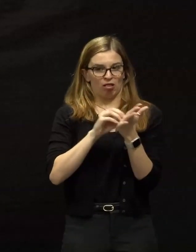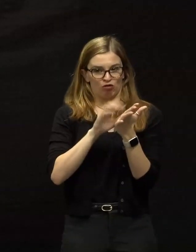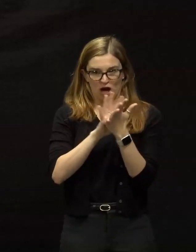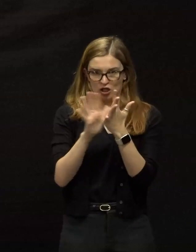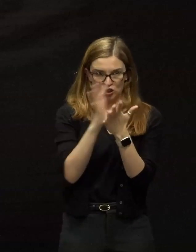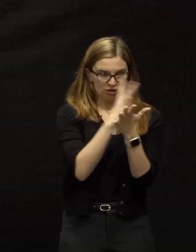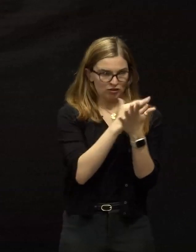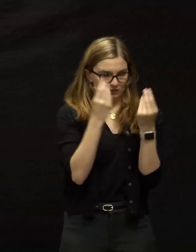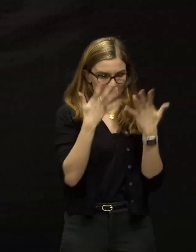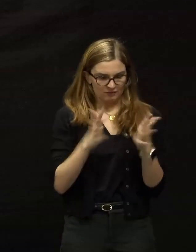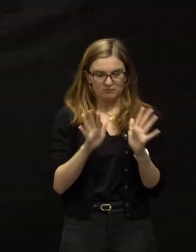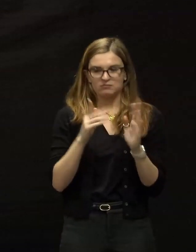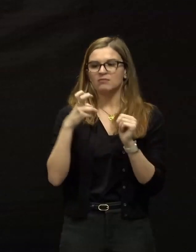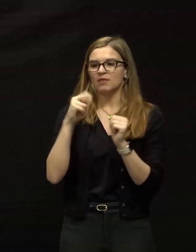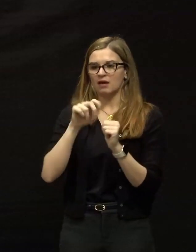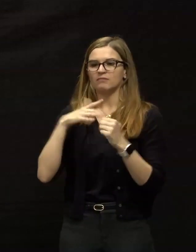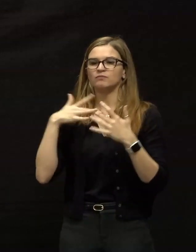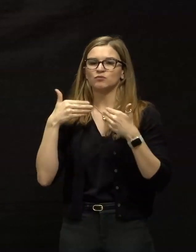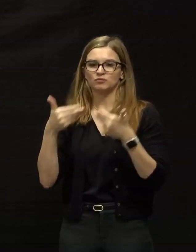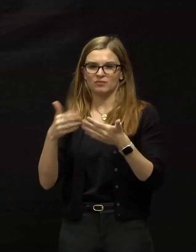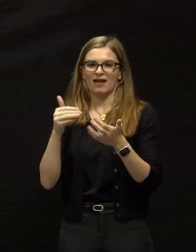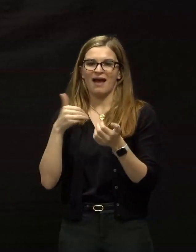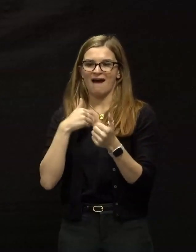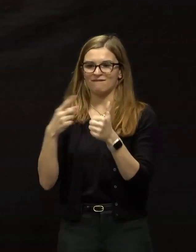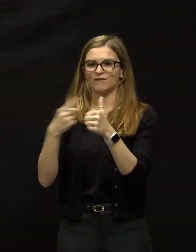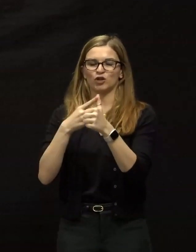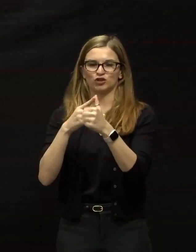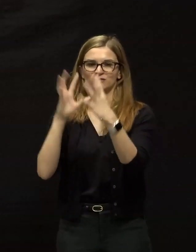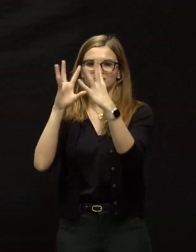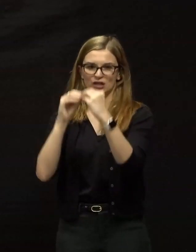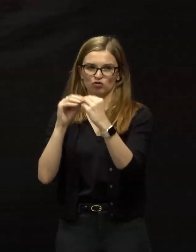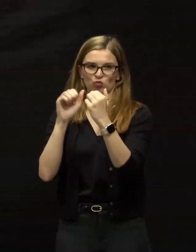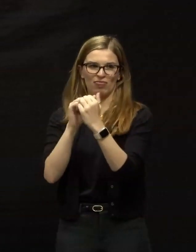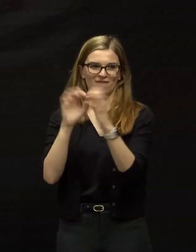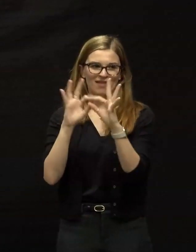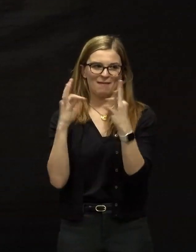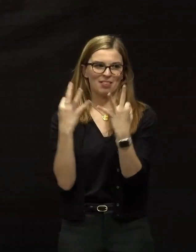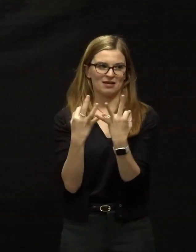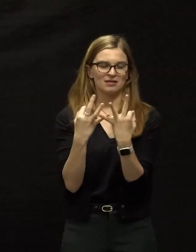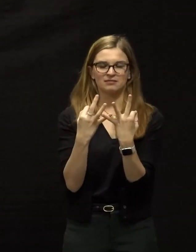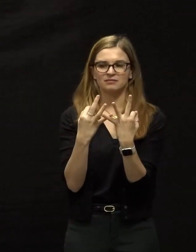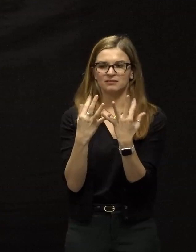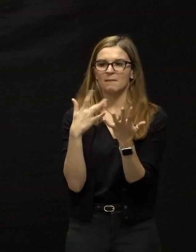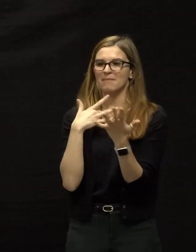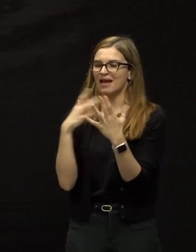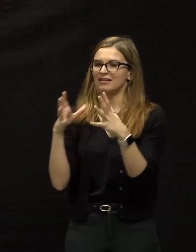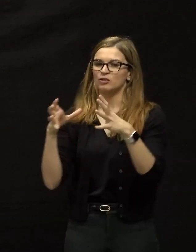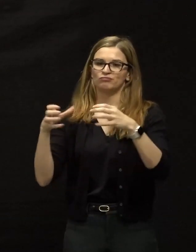So once we reviewed the medical records, then we move forward and our first meeting is with the family.